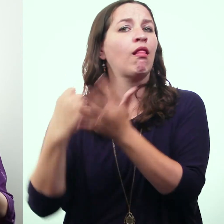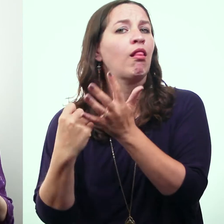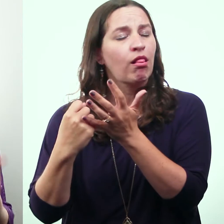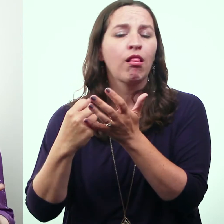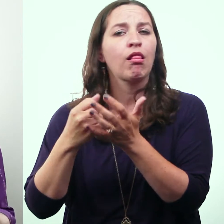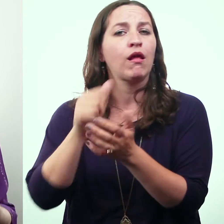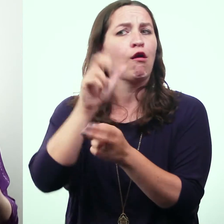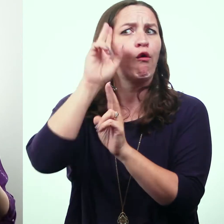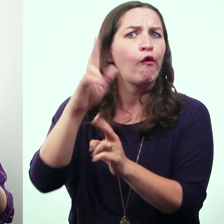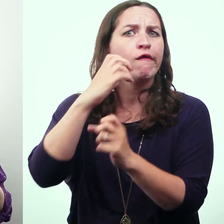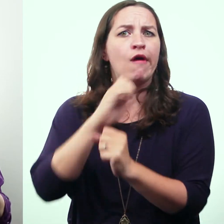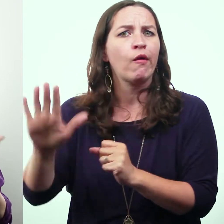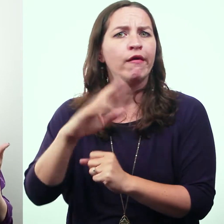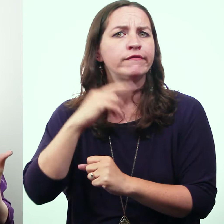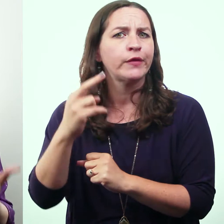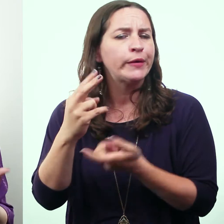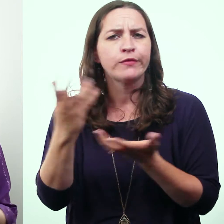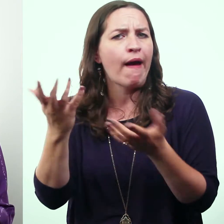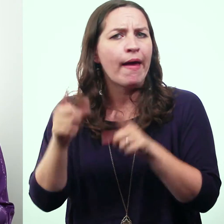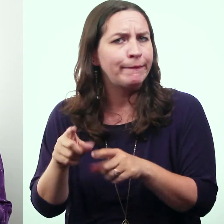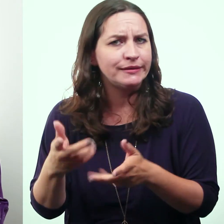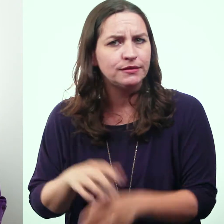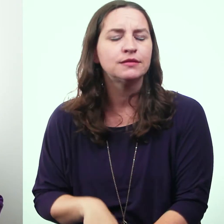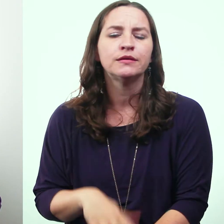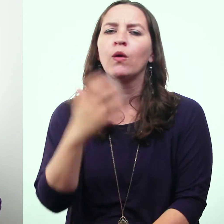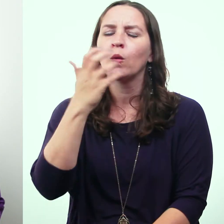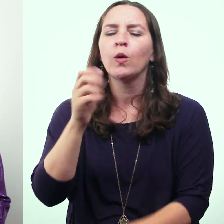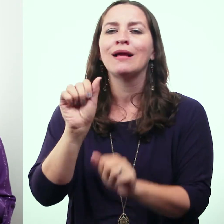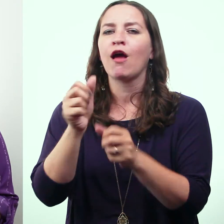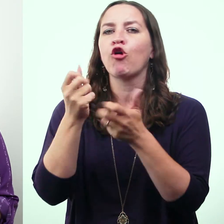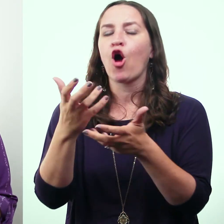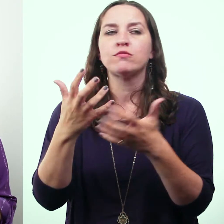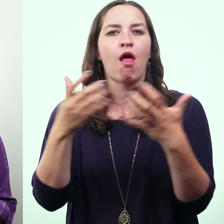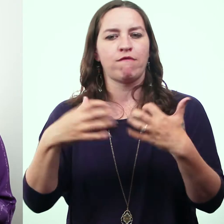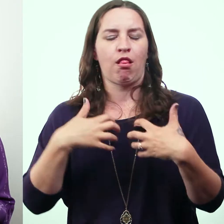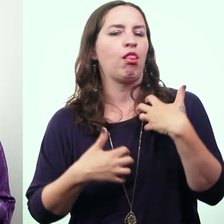not valued or their or their voice is not honored as a part of that community? It causes a lot of